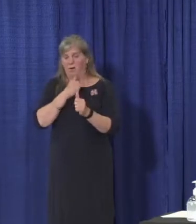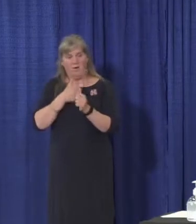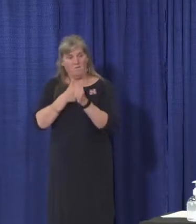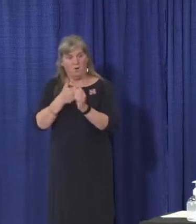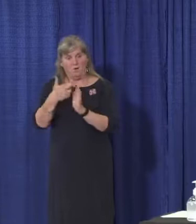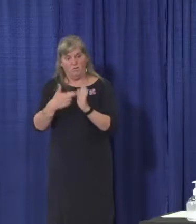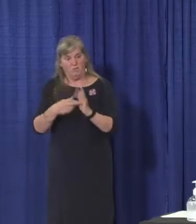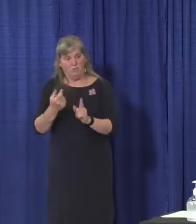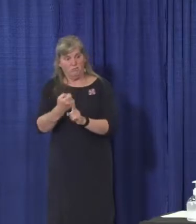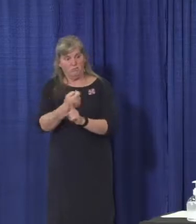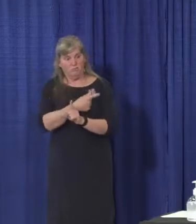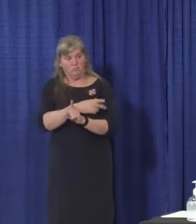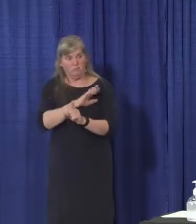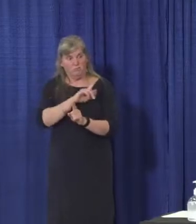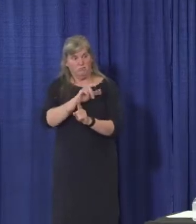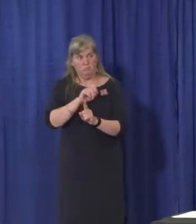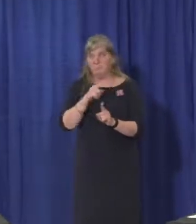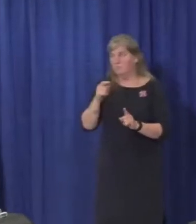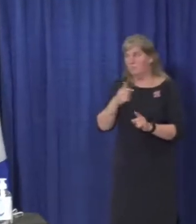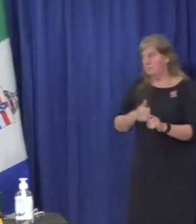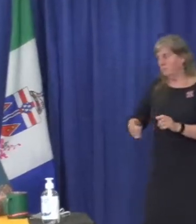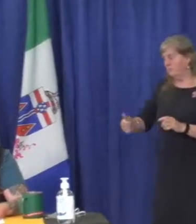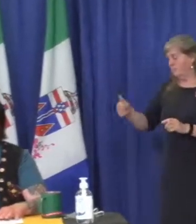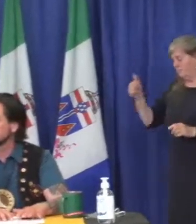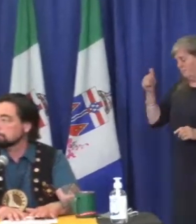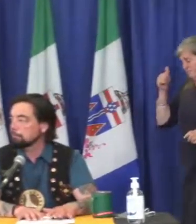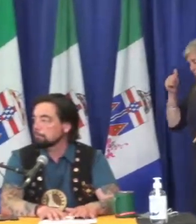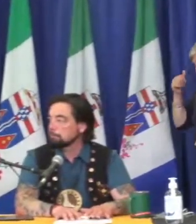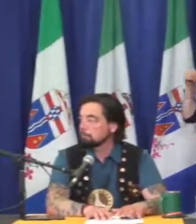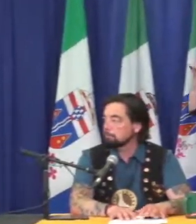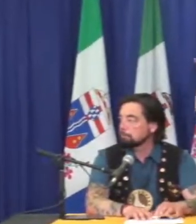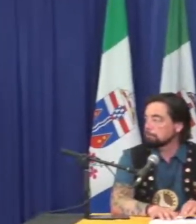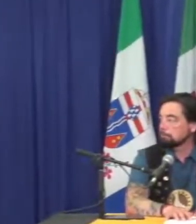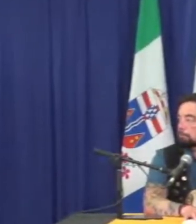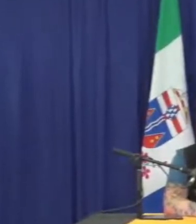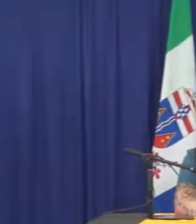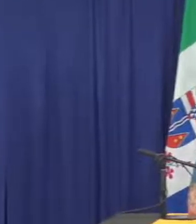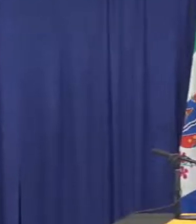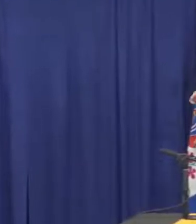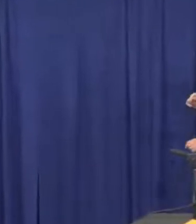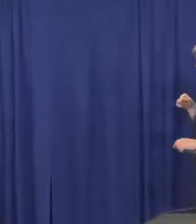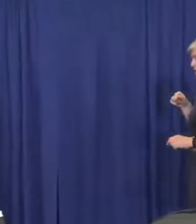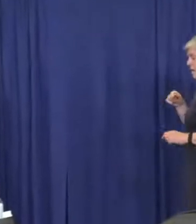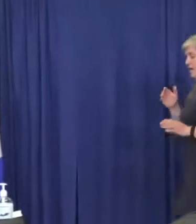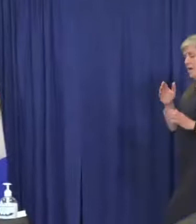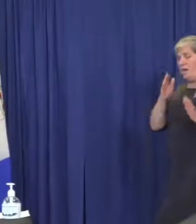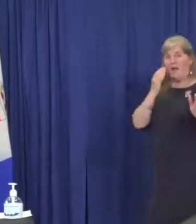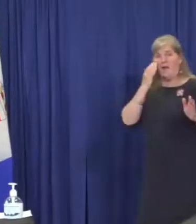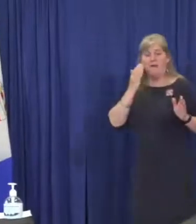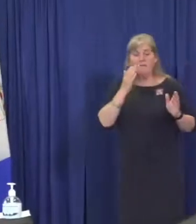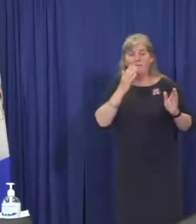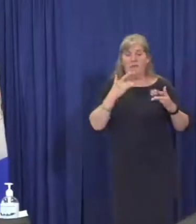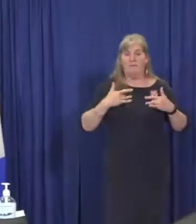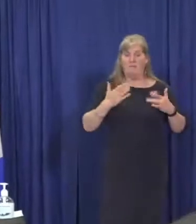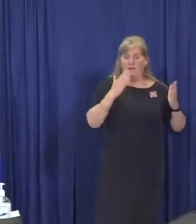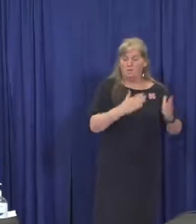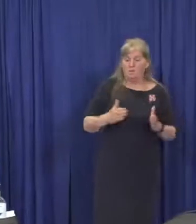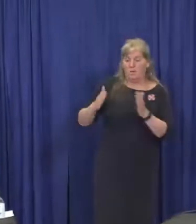is it being a problem? Organized events are not the problem.